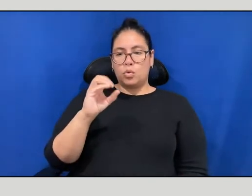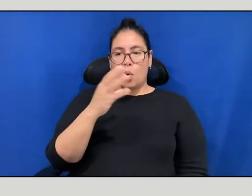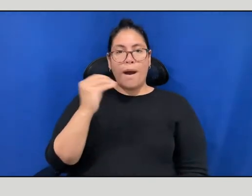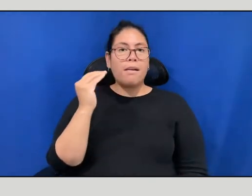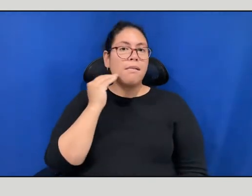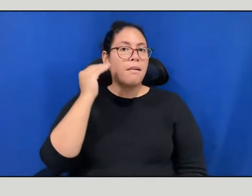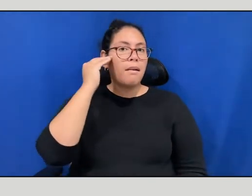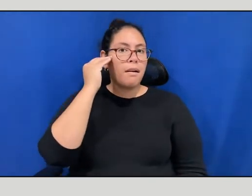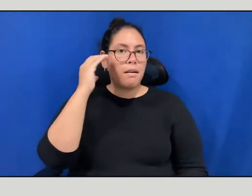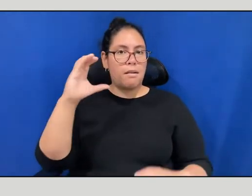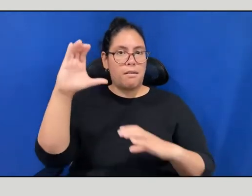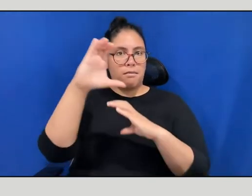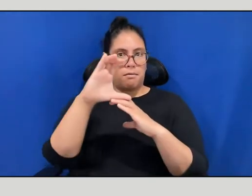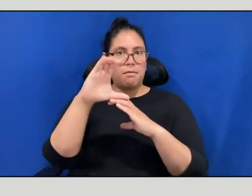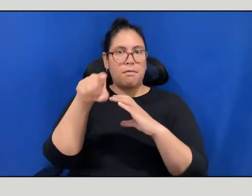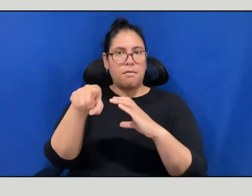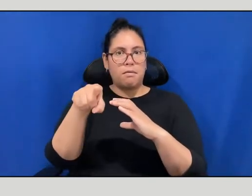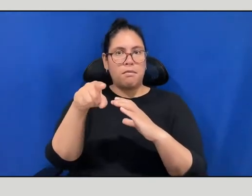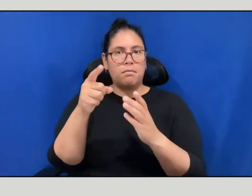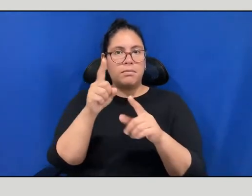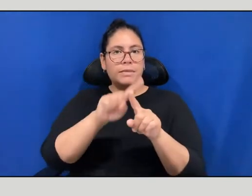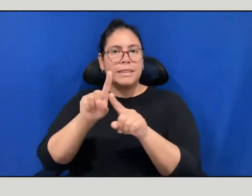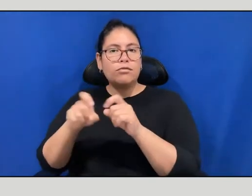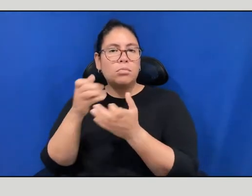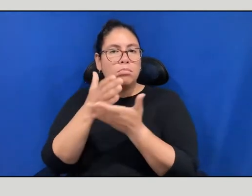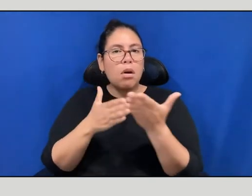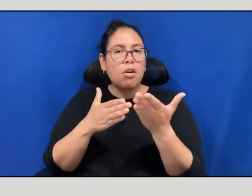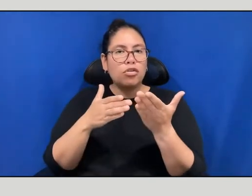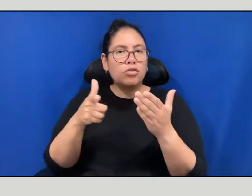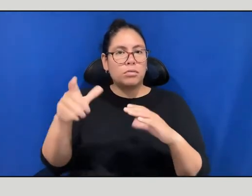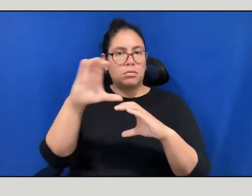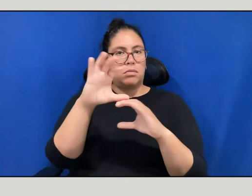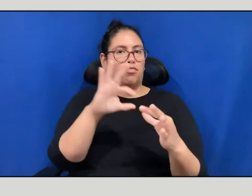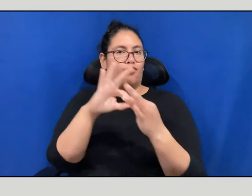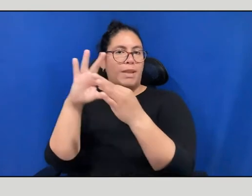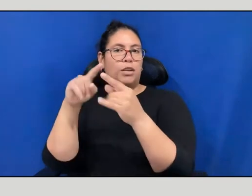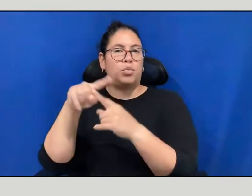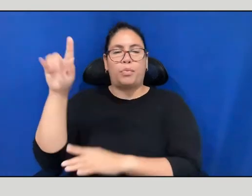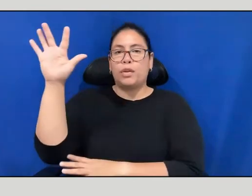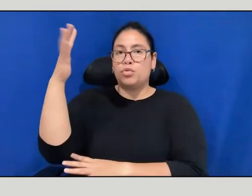other parts of the figure are related with the palm tree. So there, of course,